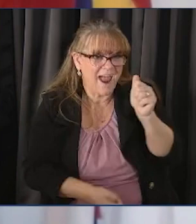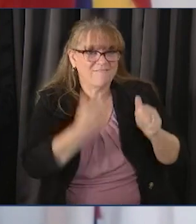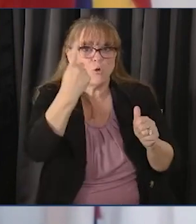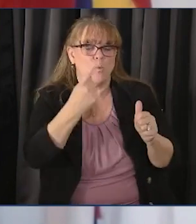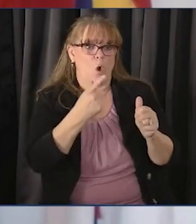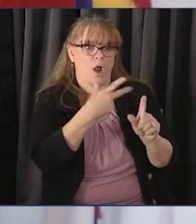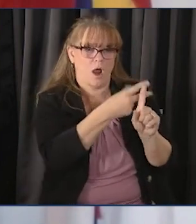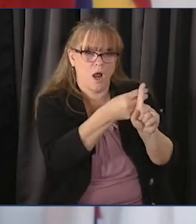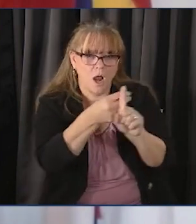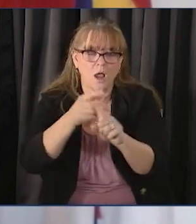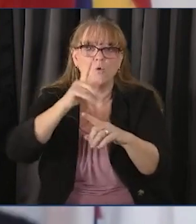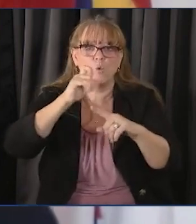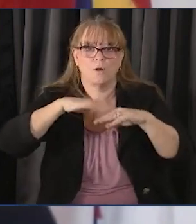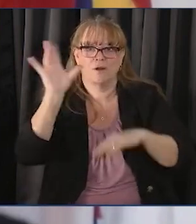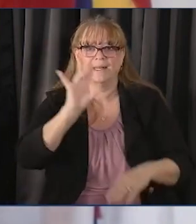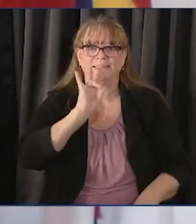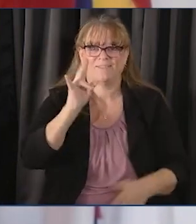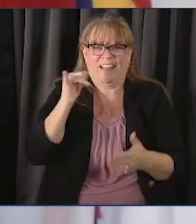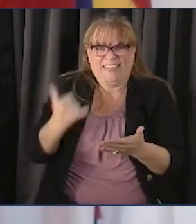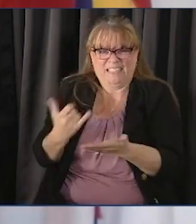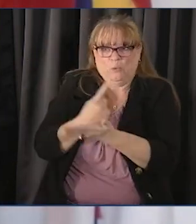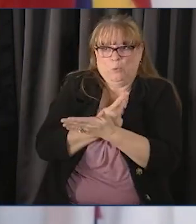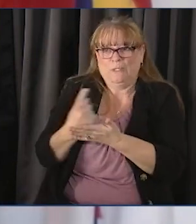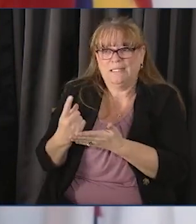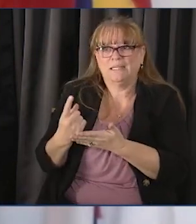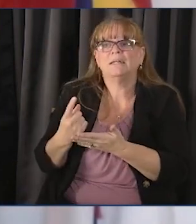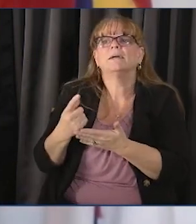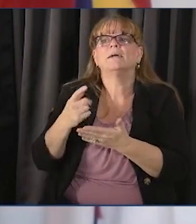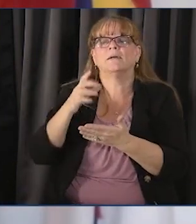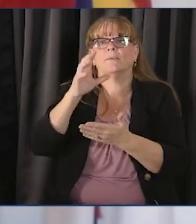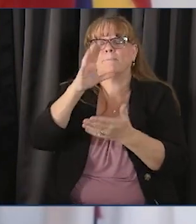different kinds of ways that people over 70 can schedule it there's pharmacies uh there